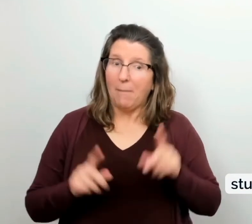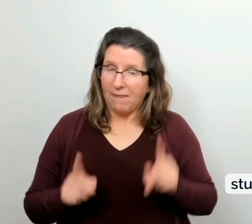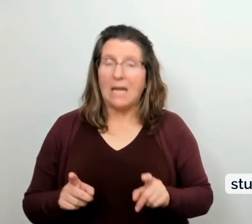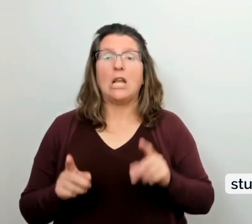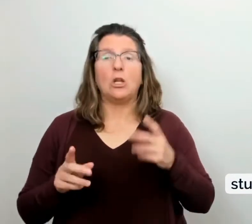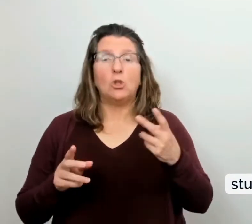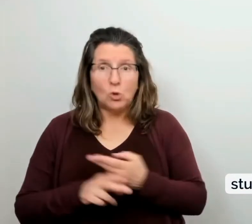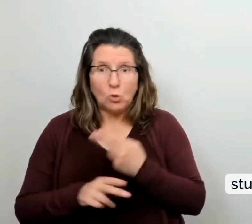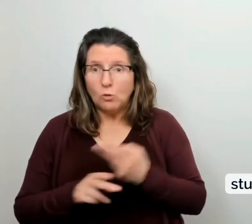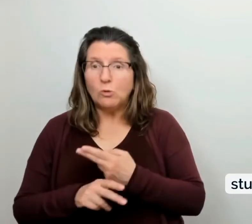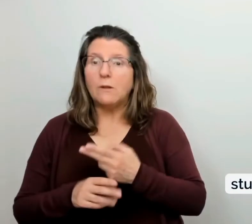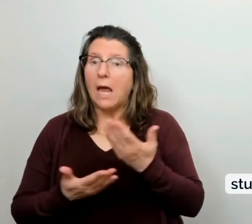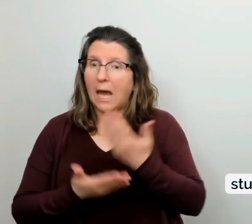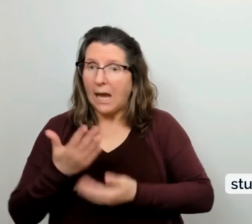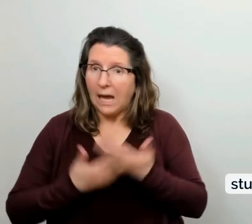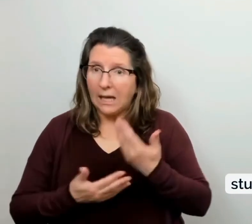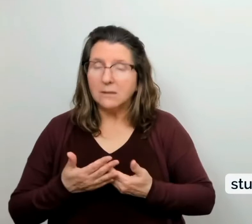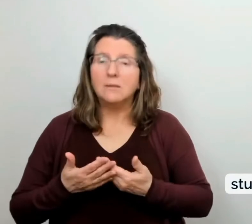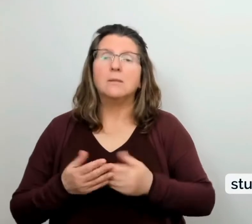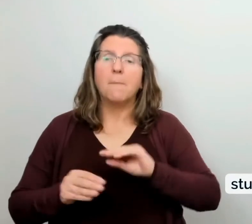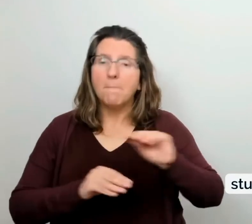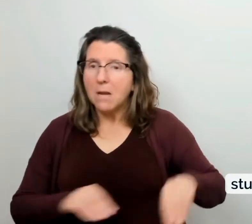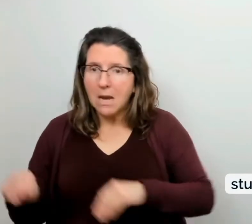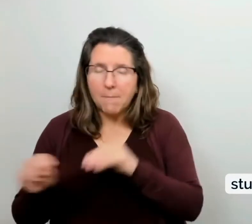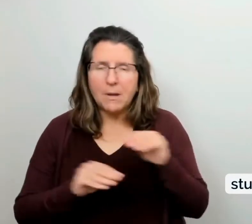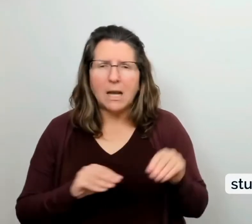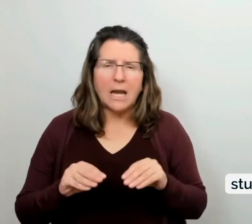In this activity they had to manipulate the ingredients, and read the directions.